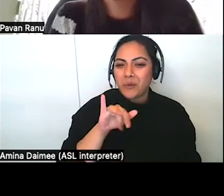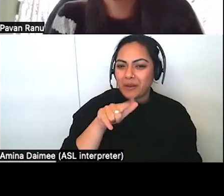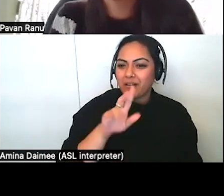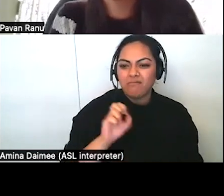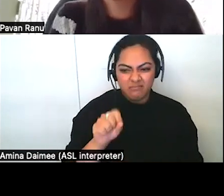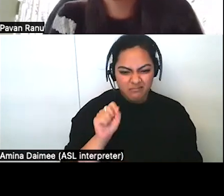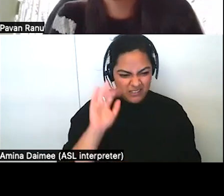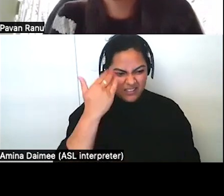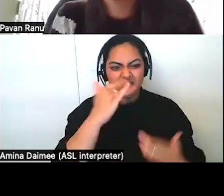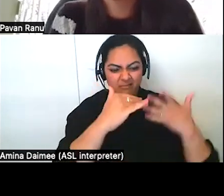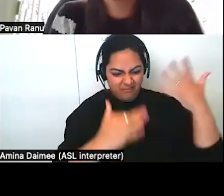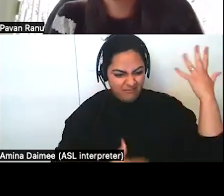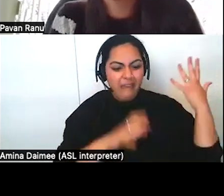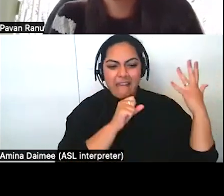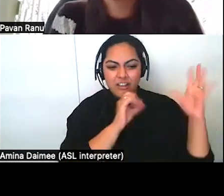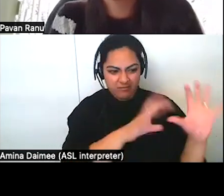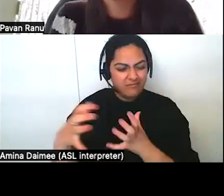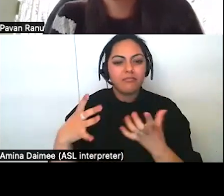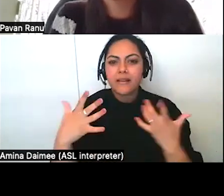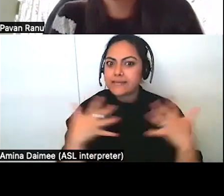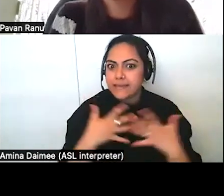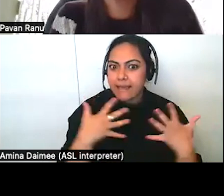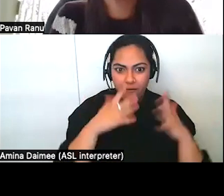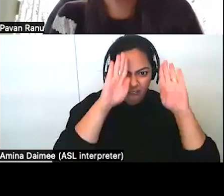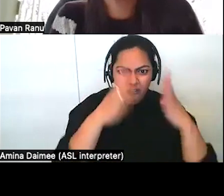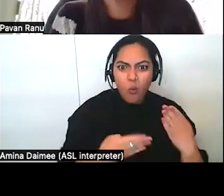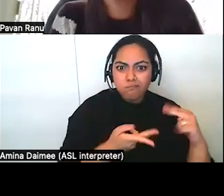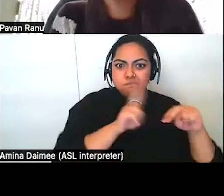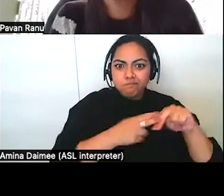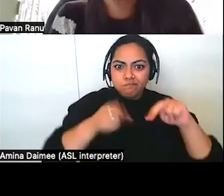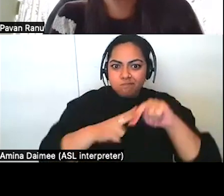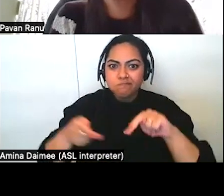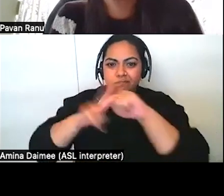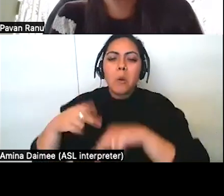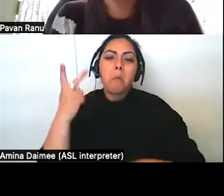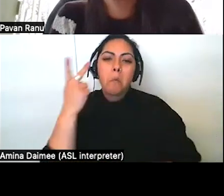down for all the age bands. We'll have to see and follow up if that comes true in next year's data.